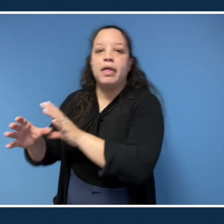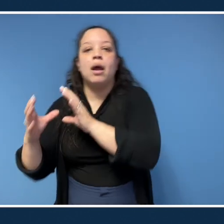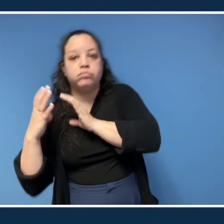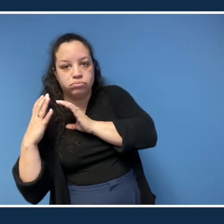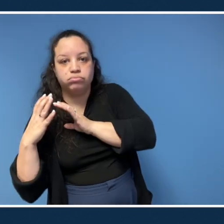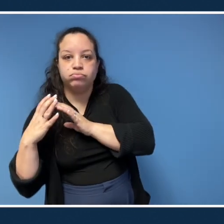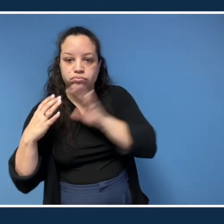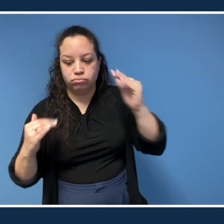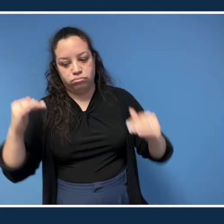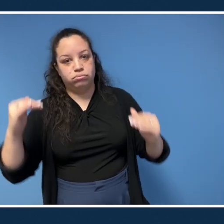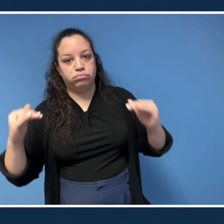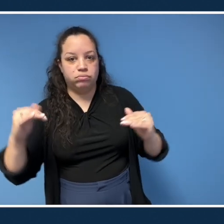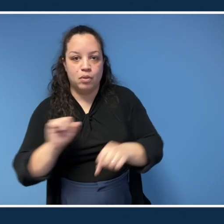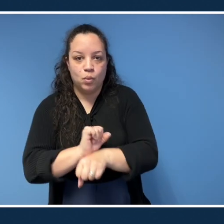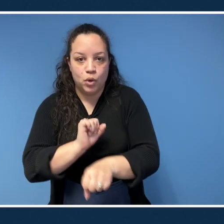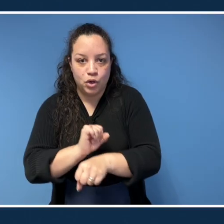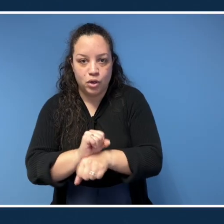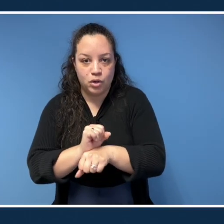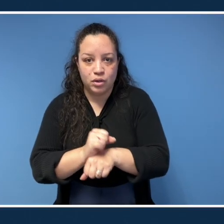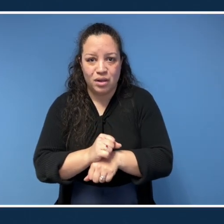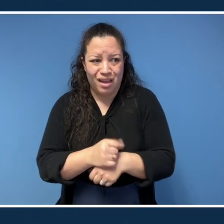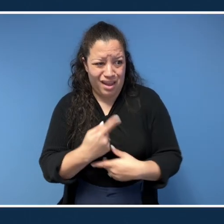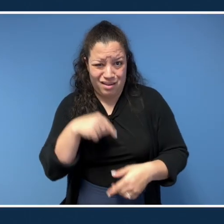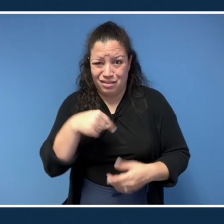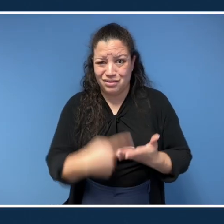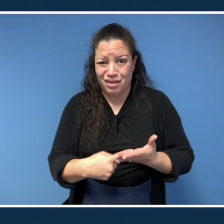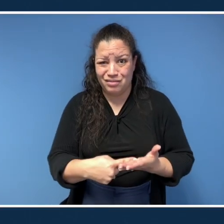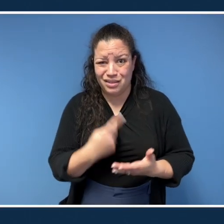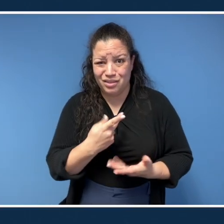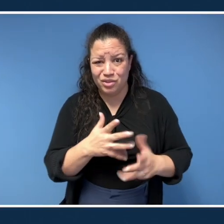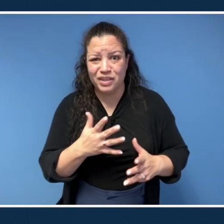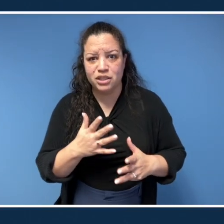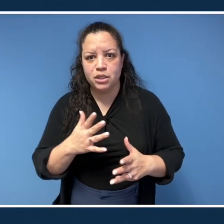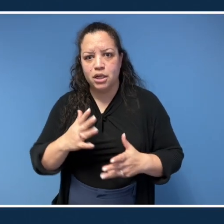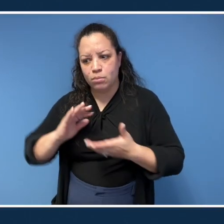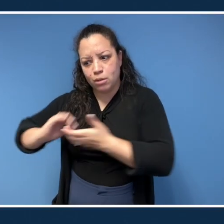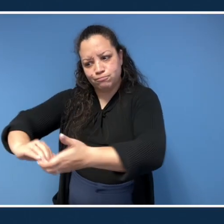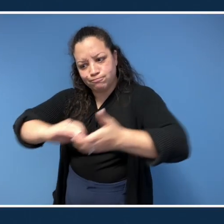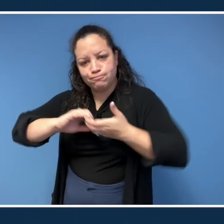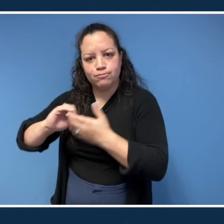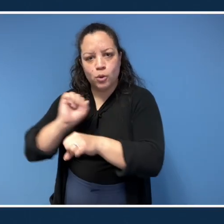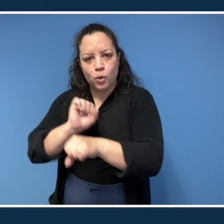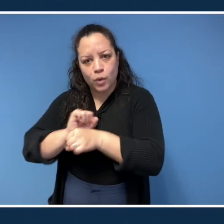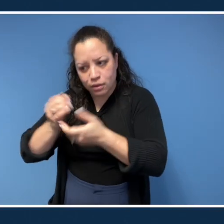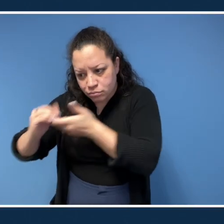And I just think about something earlier on we said in this conversation about collective working, collective responsibility, Ujima,